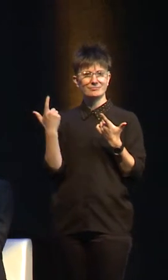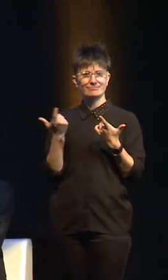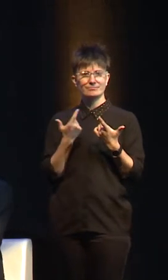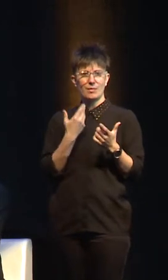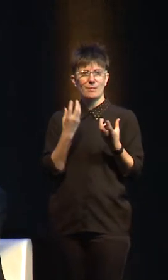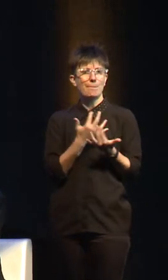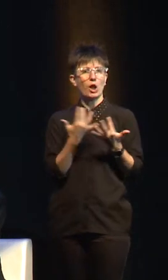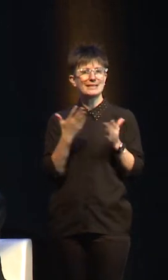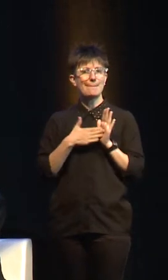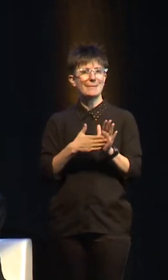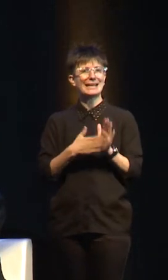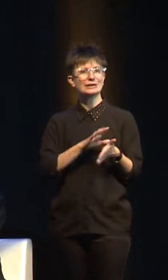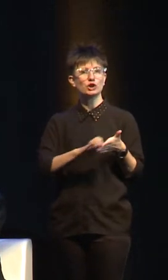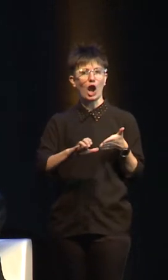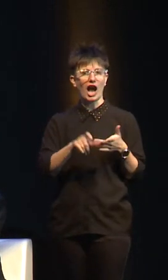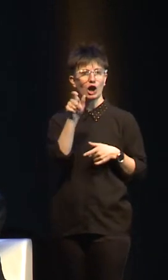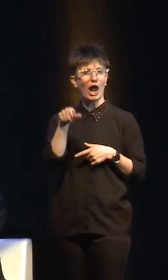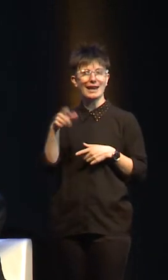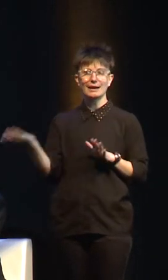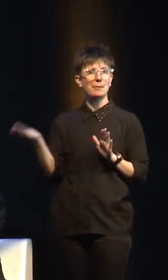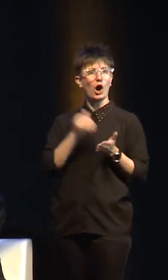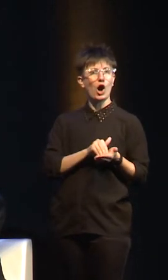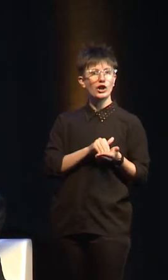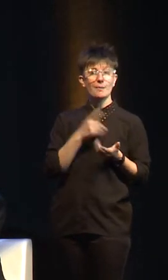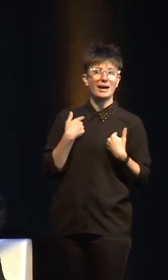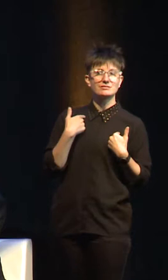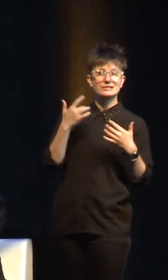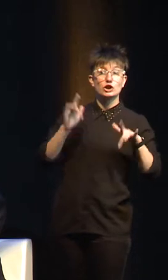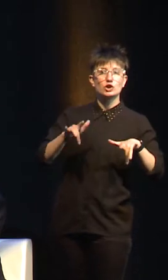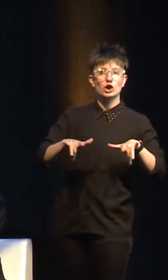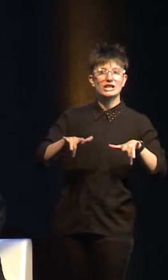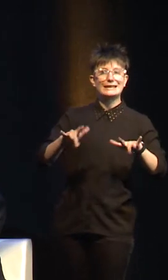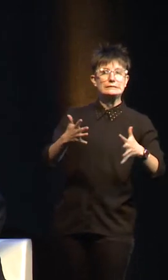as to people are going to buy that yet. So I think we do it for signals but we realize